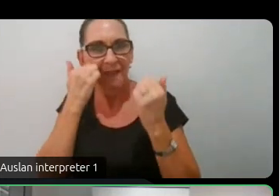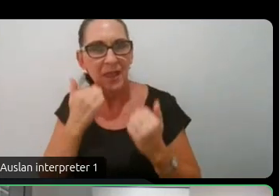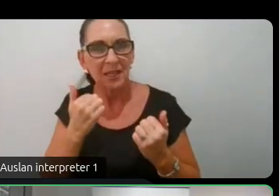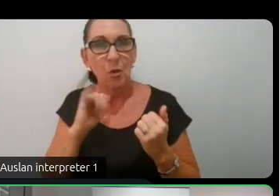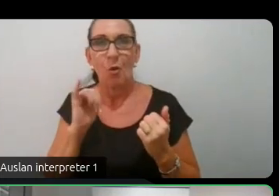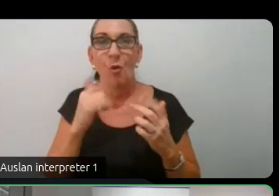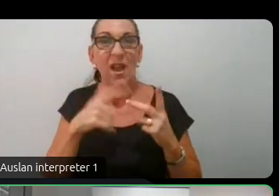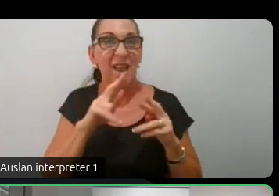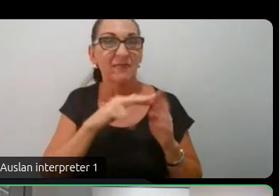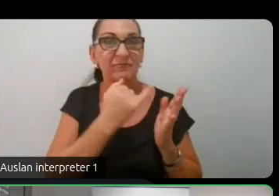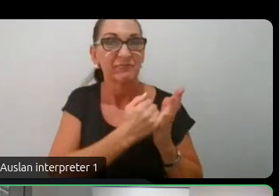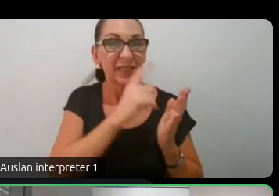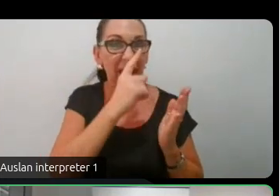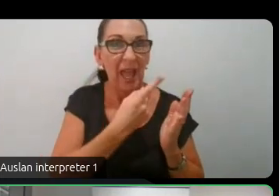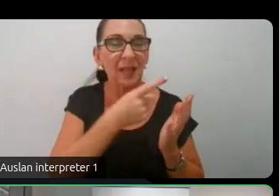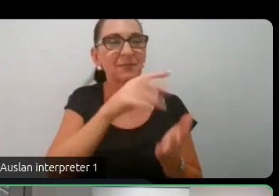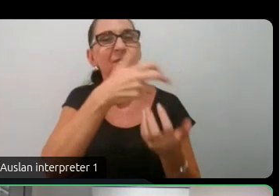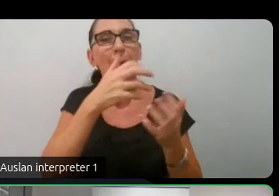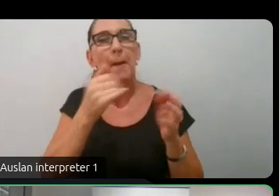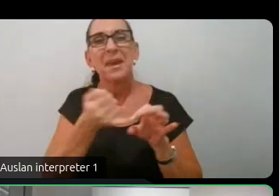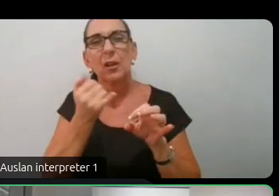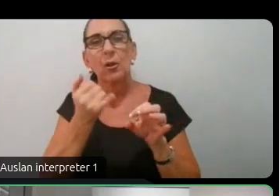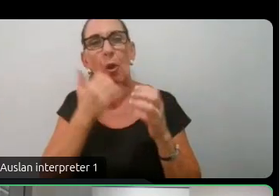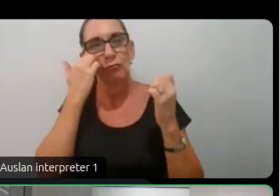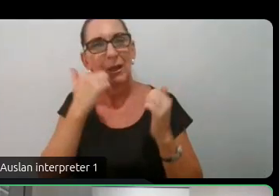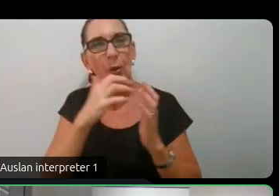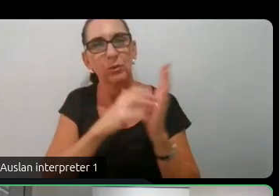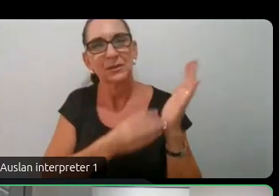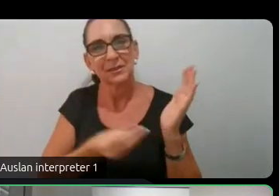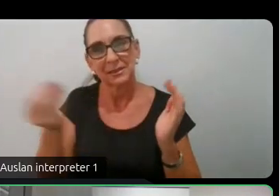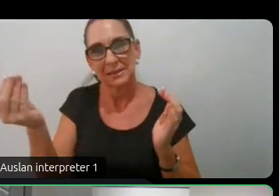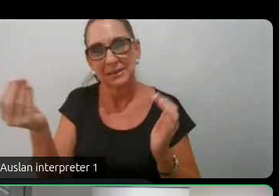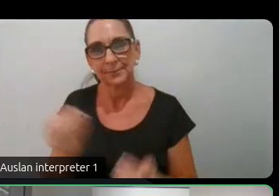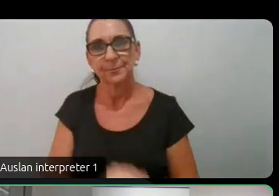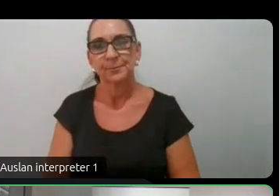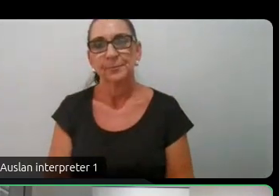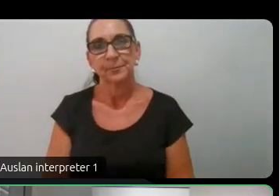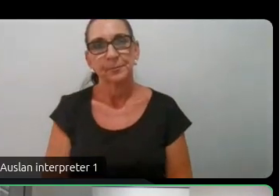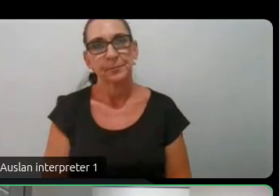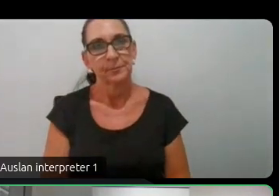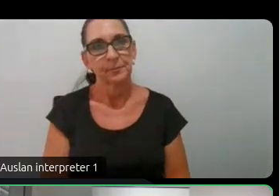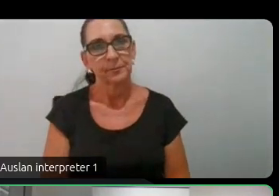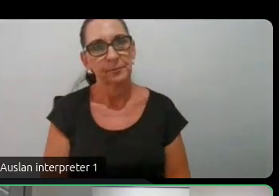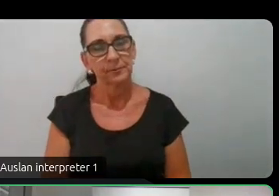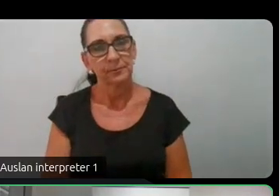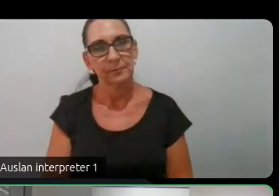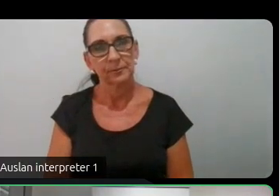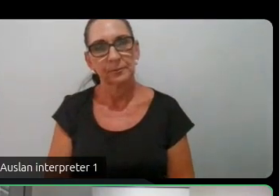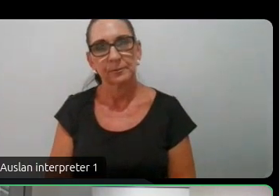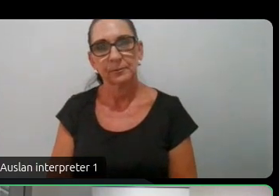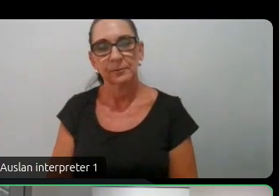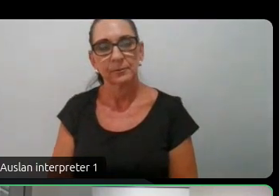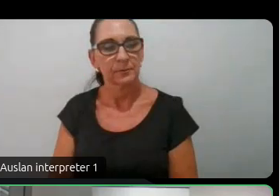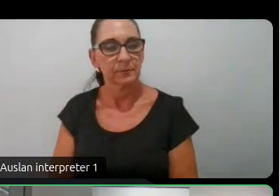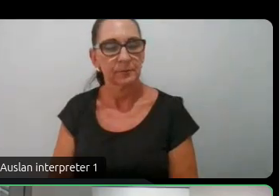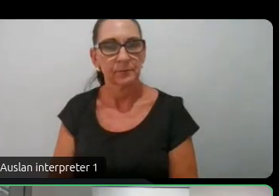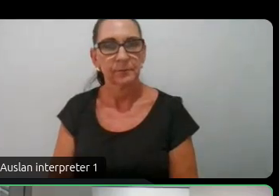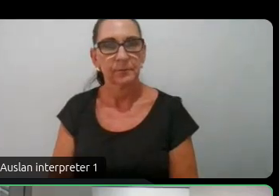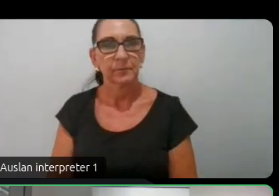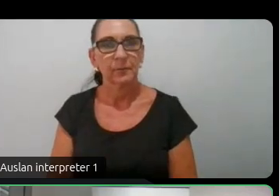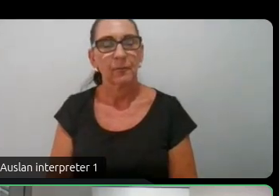obtain medical records and things like that or prior treatments for the next um back to kind of